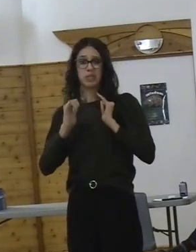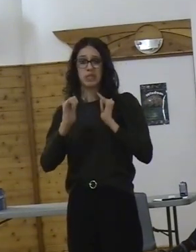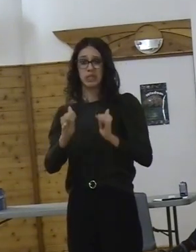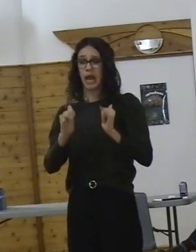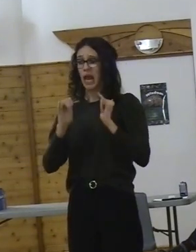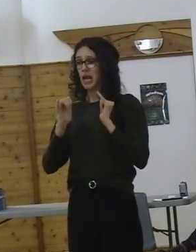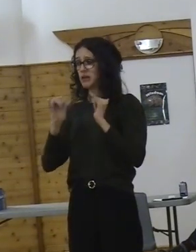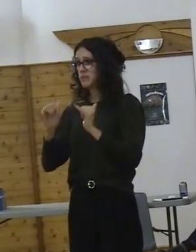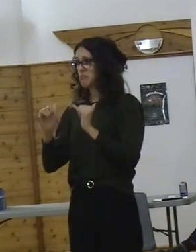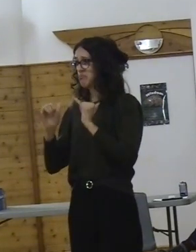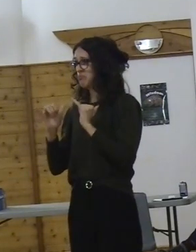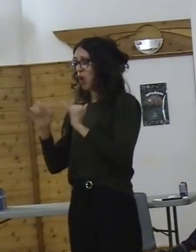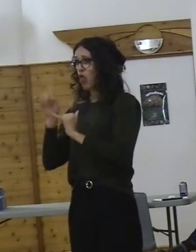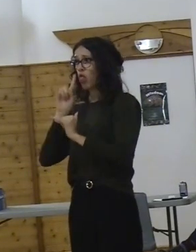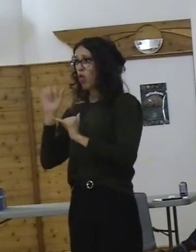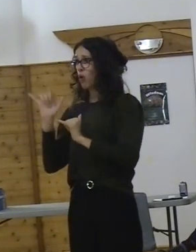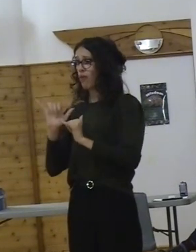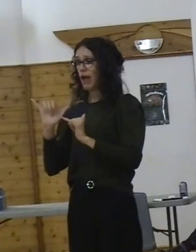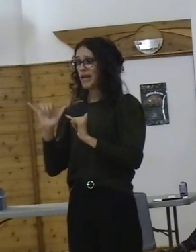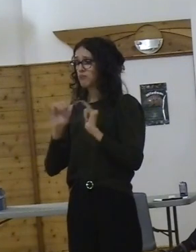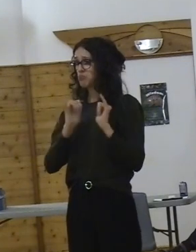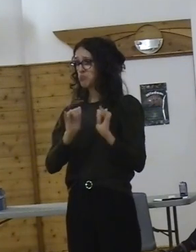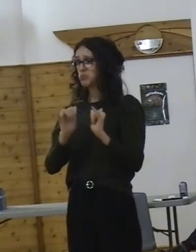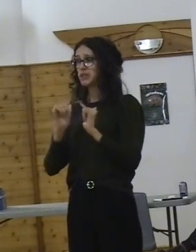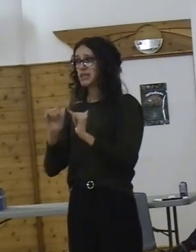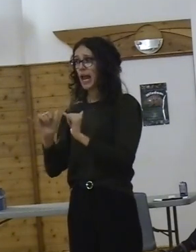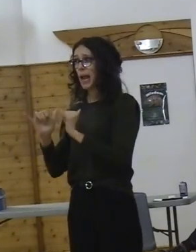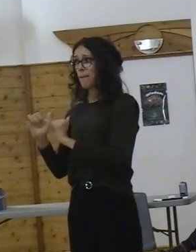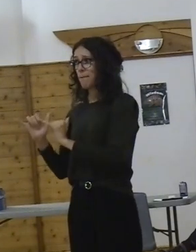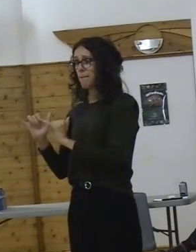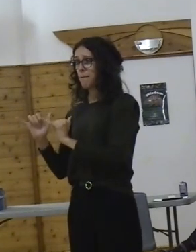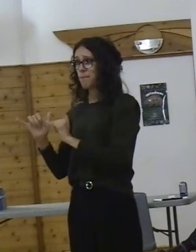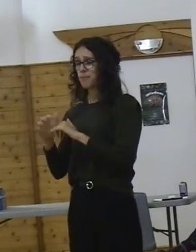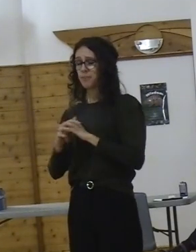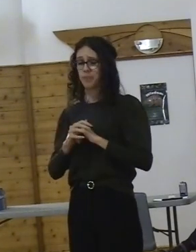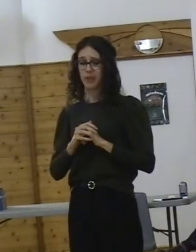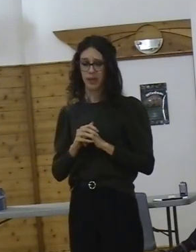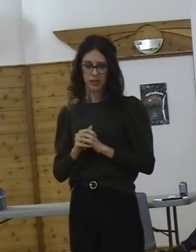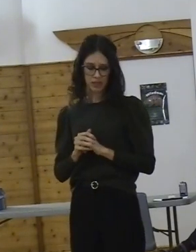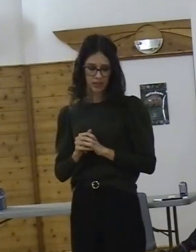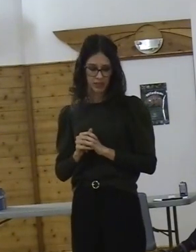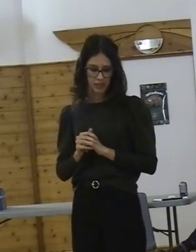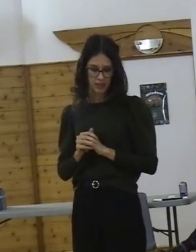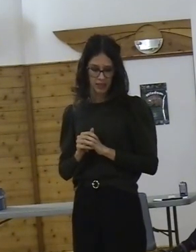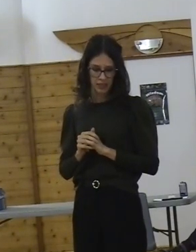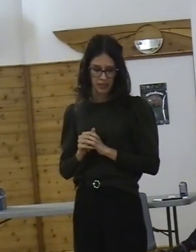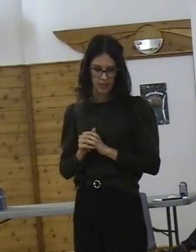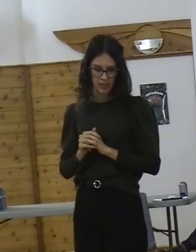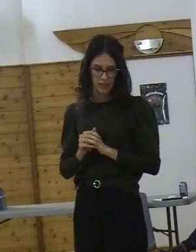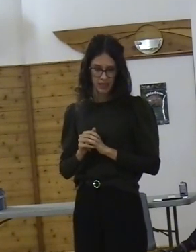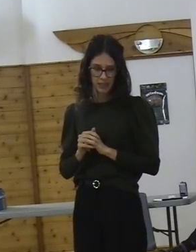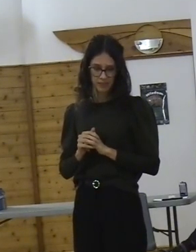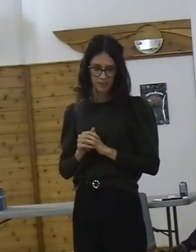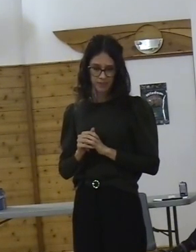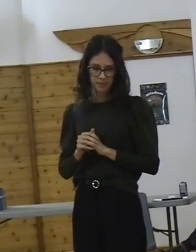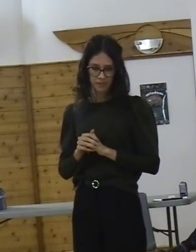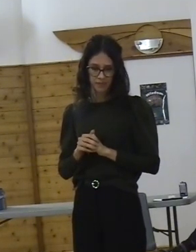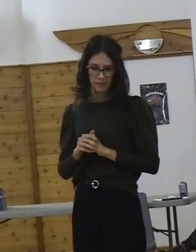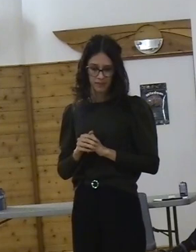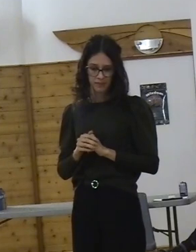about my words to you as I talk both ways I've saved you your right is more powerful